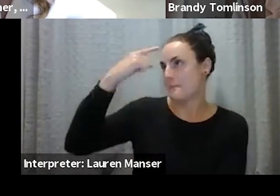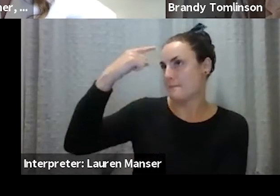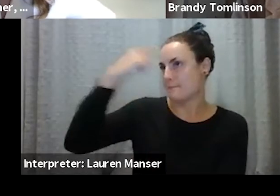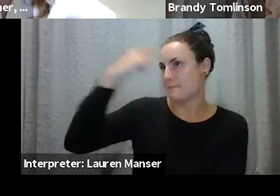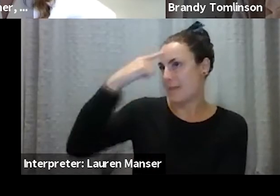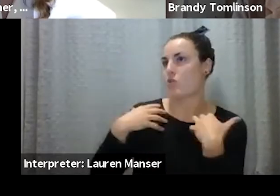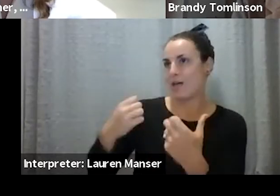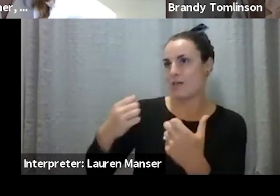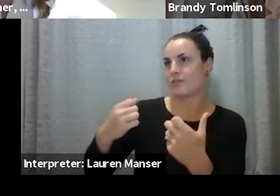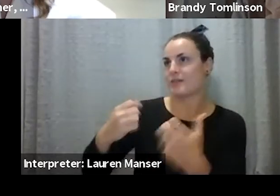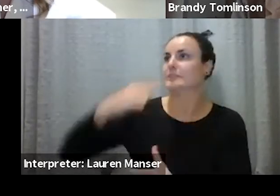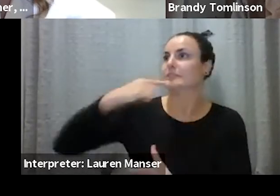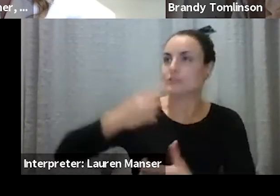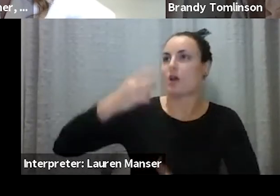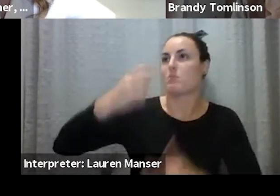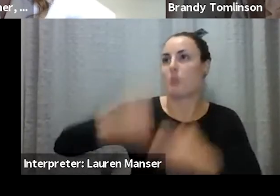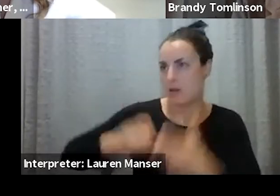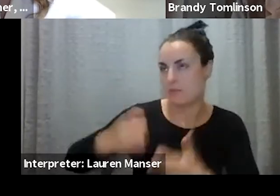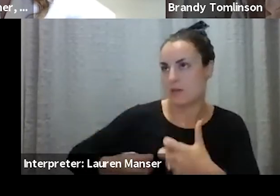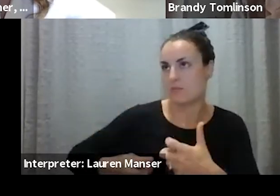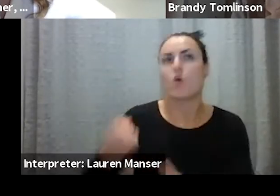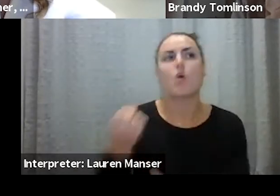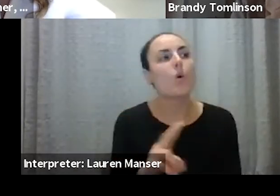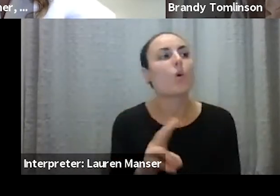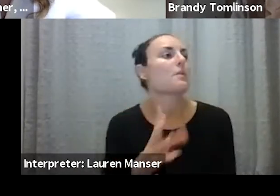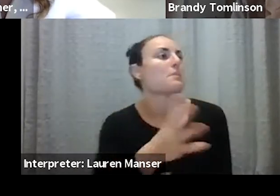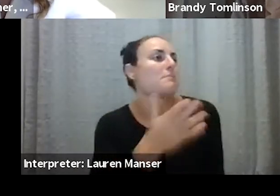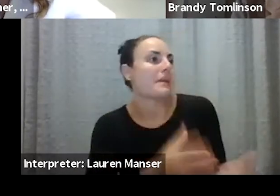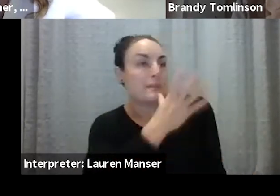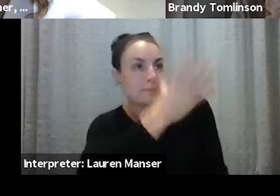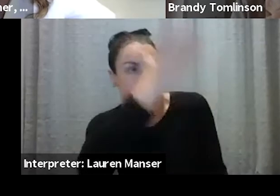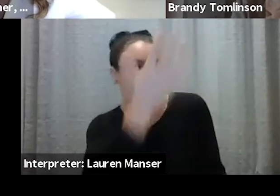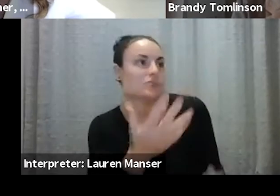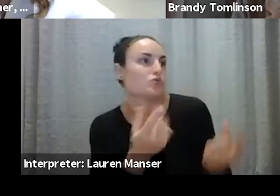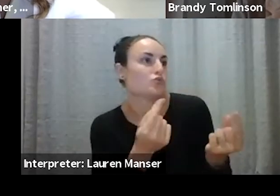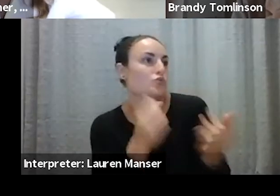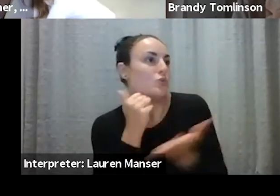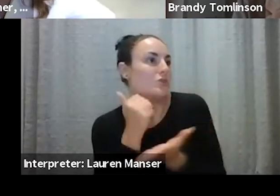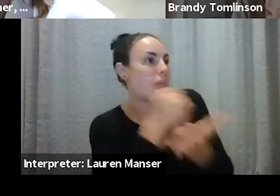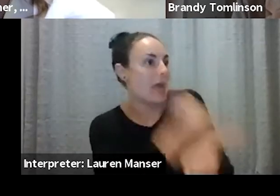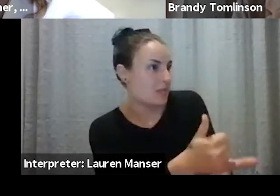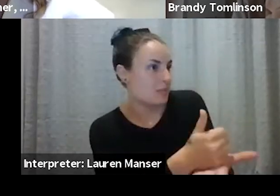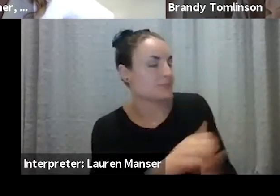I think COVID really highlighted this and that it was something that was very extreme. Students were away from their parents,